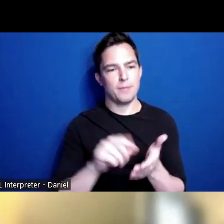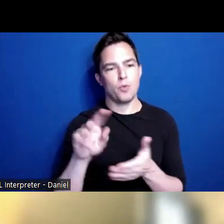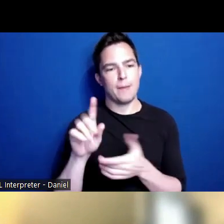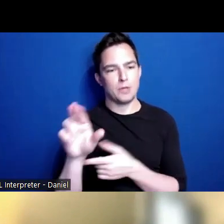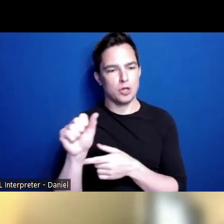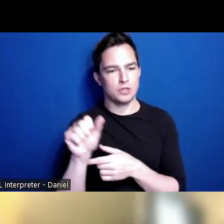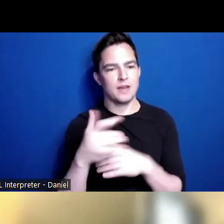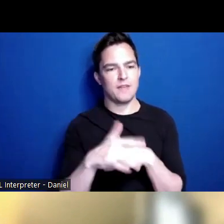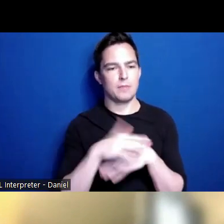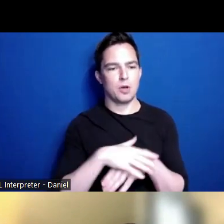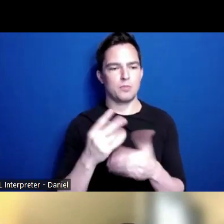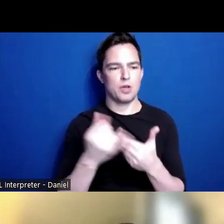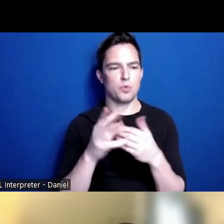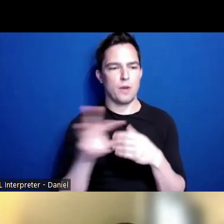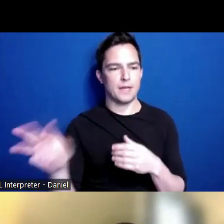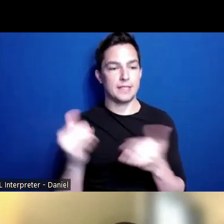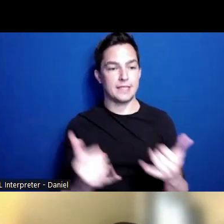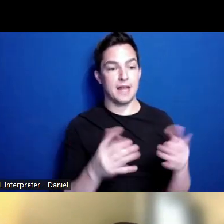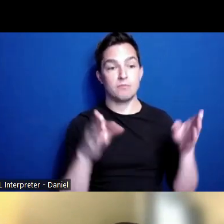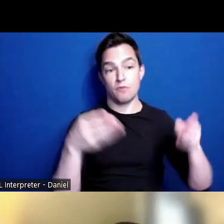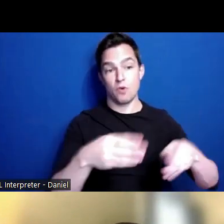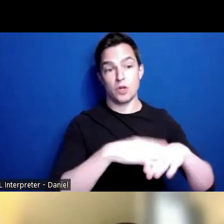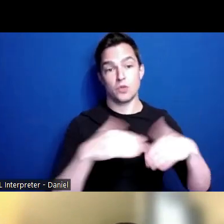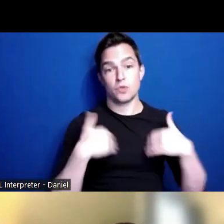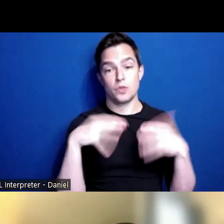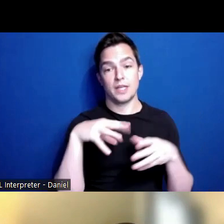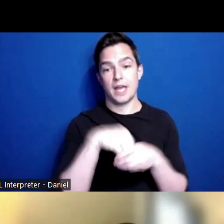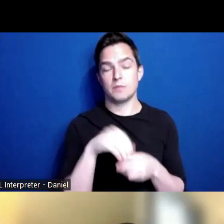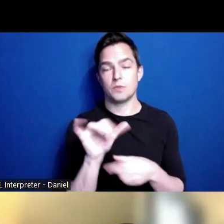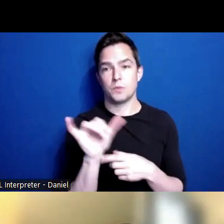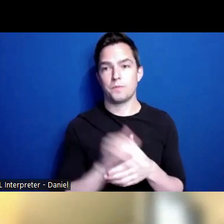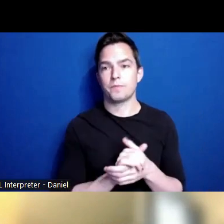website. And today we're focusing on youth engagement. Next slide.